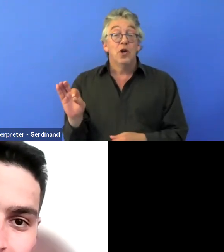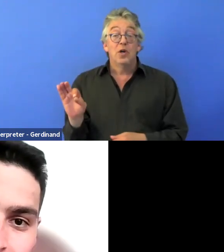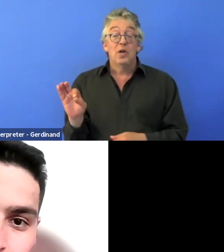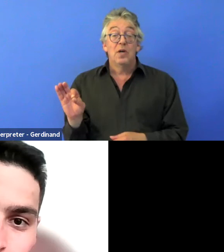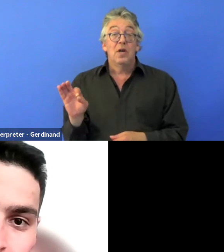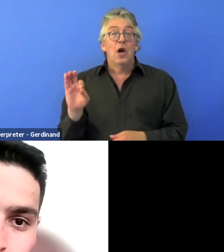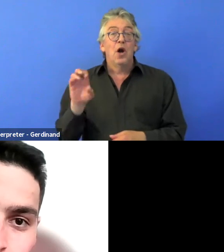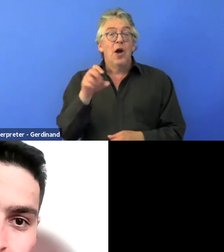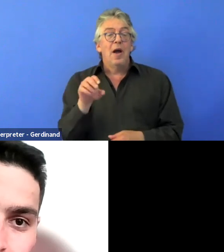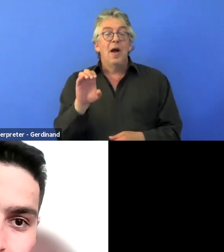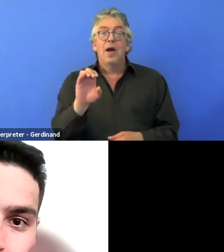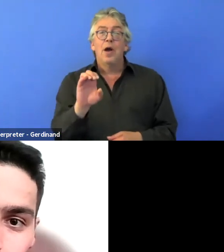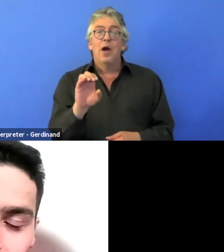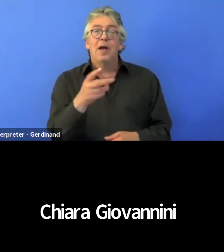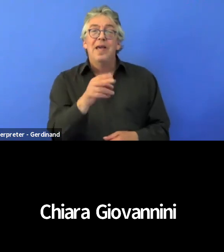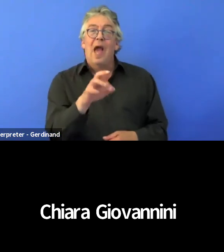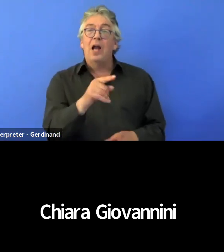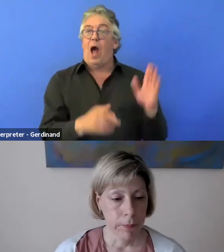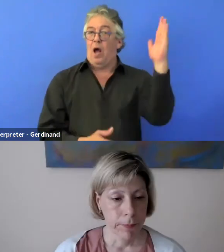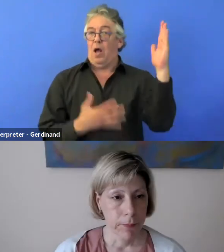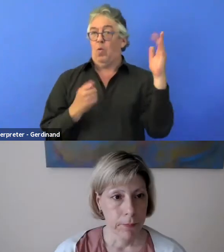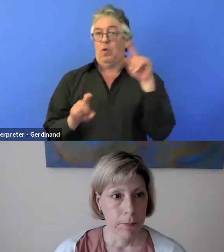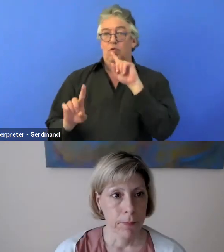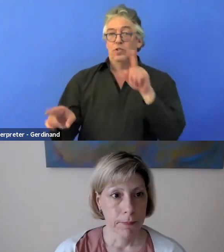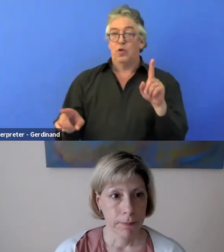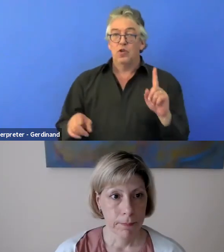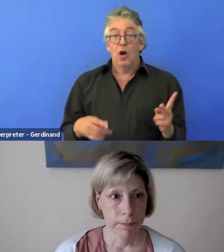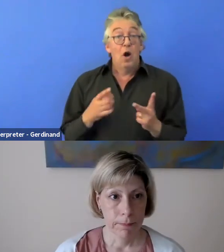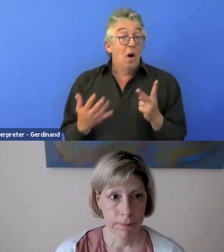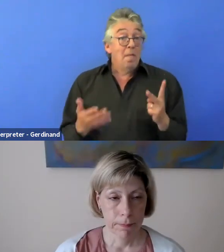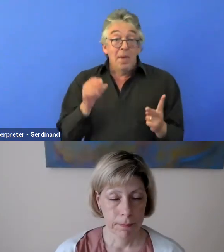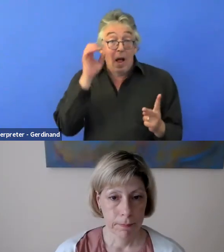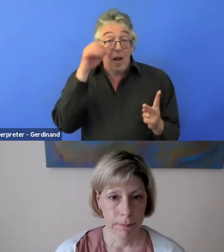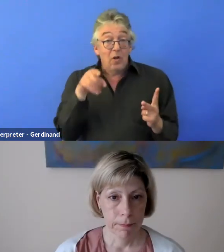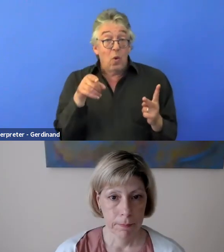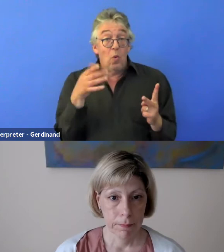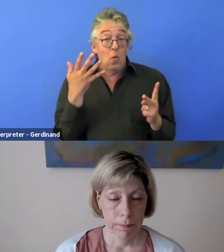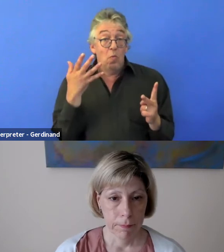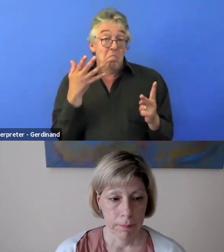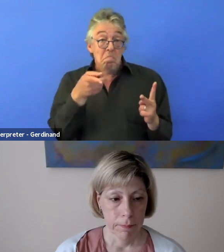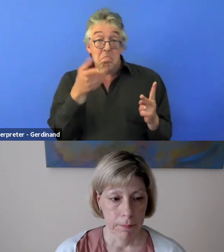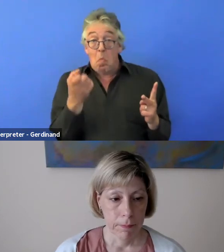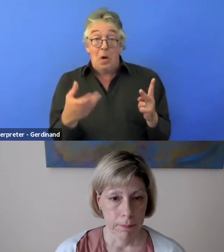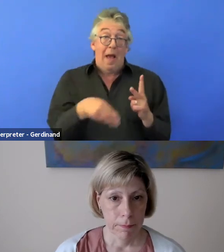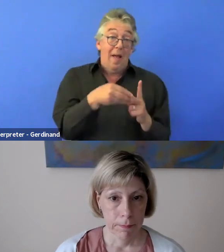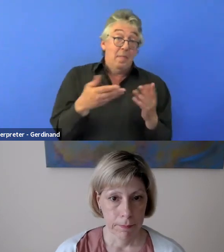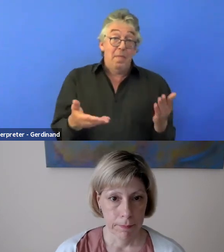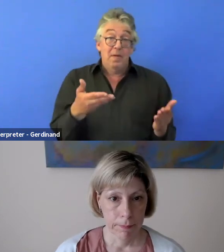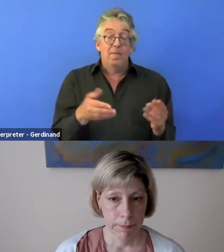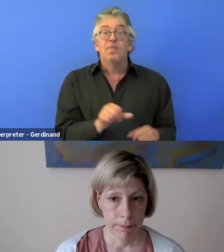that she would like to take it but maybe, Alejandro, you may have thoughts on this, then we have more questions.